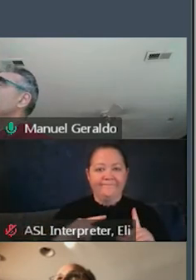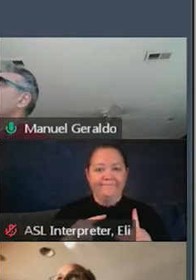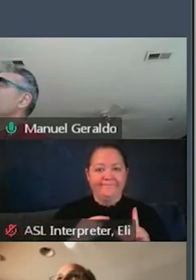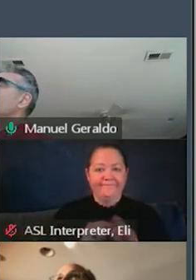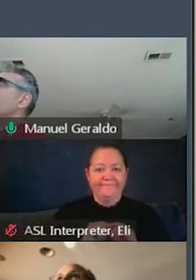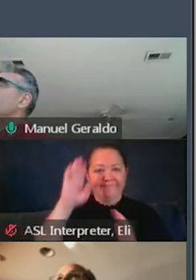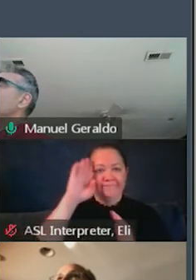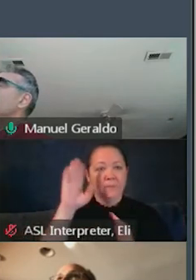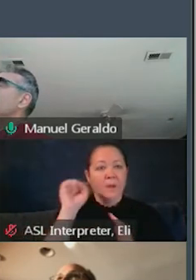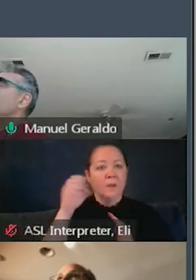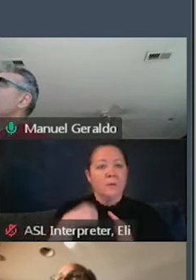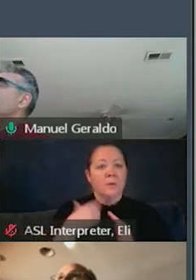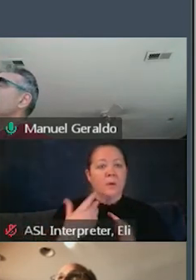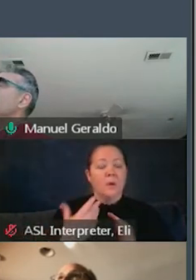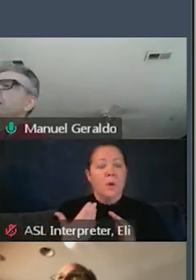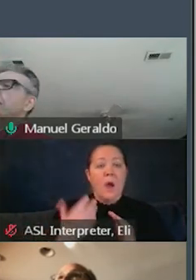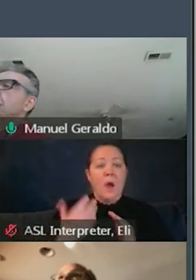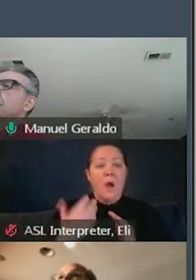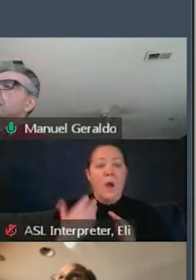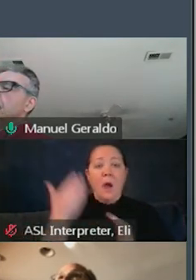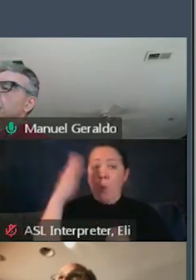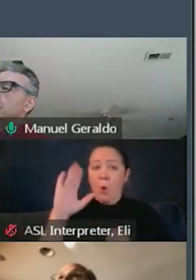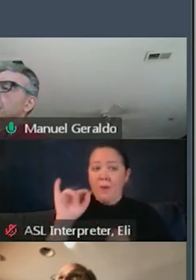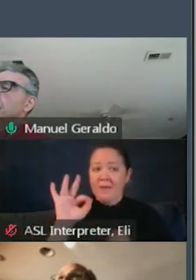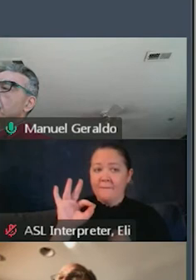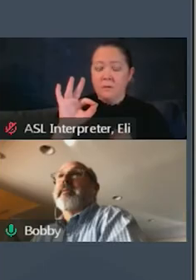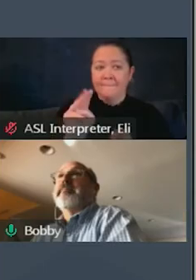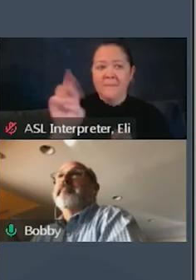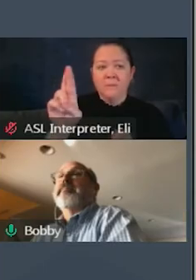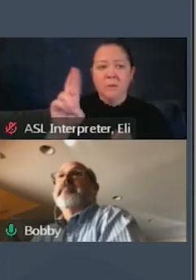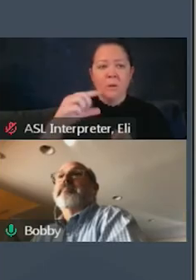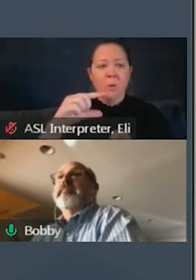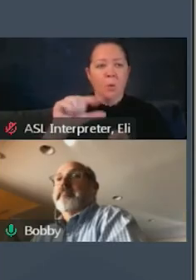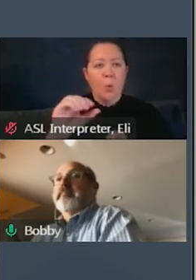I don't know if, if Mr. Goldsmith, I don't think you have anything to add at this time,